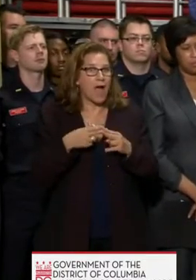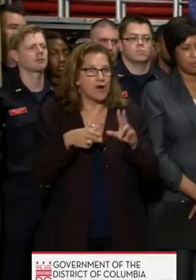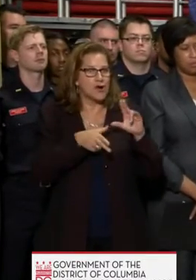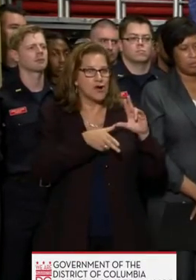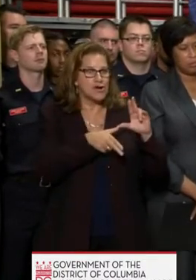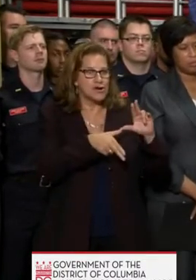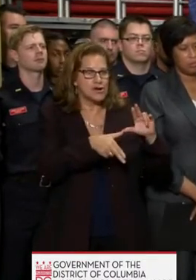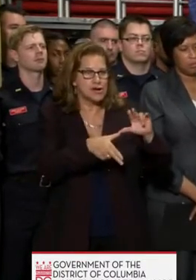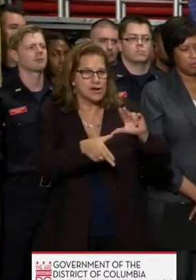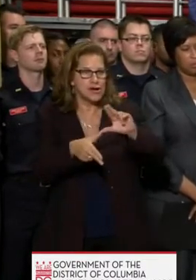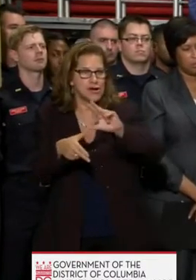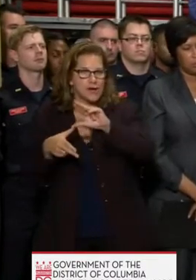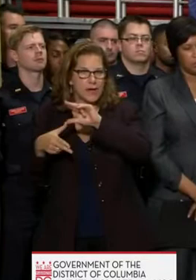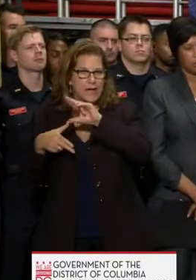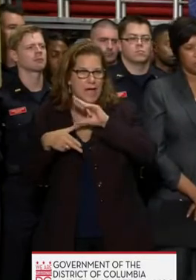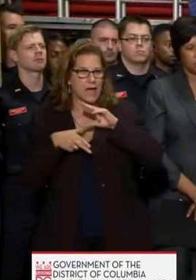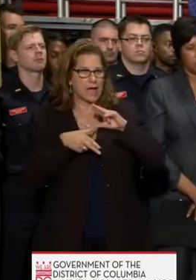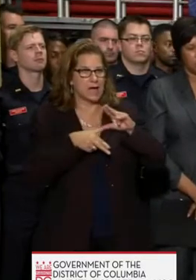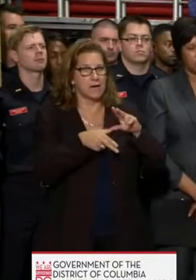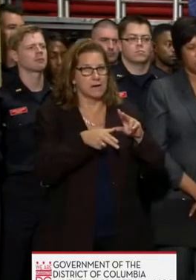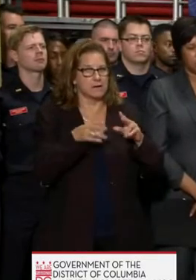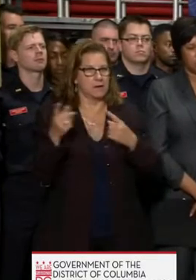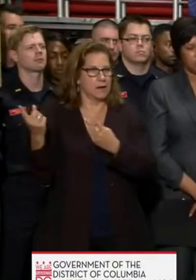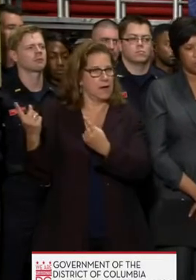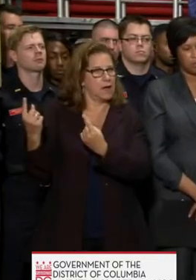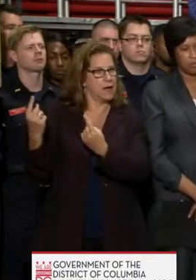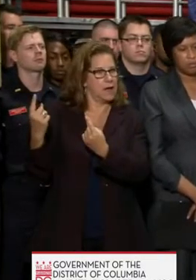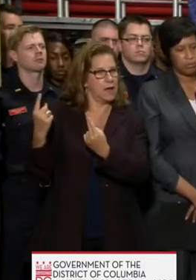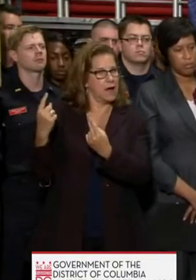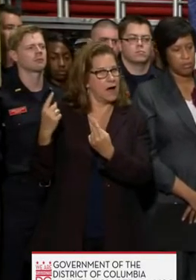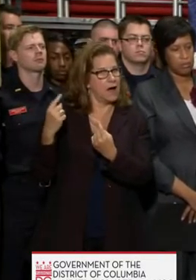REALLY APPROPRIATE THAT WE DO IT HERE BECAUSE AS I SAID BEFORE